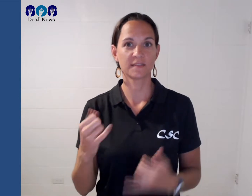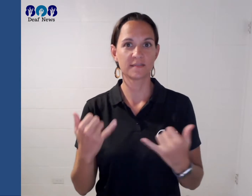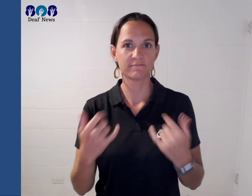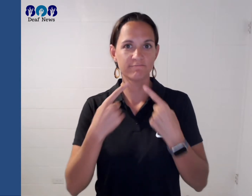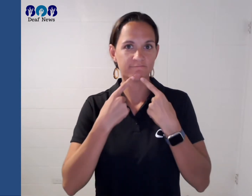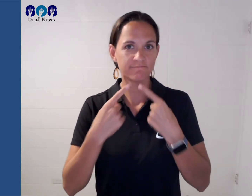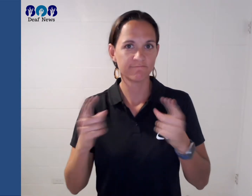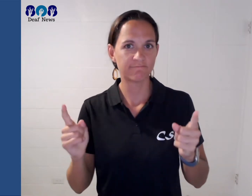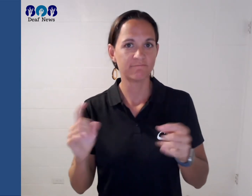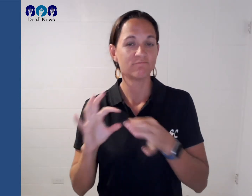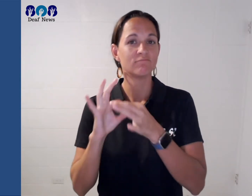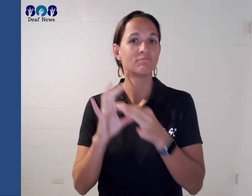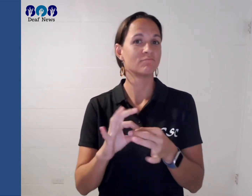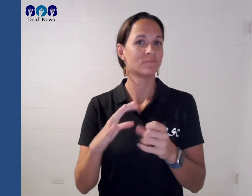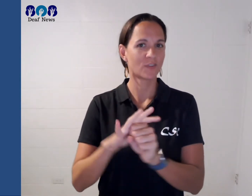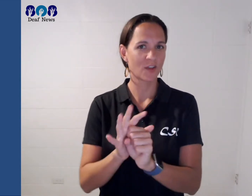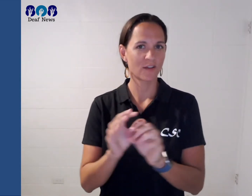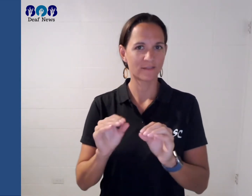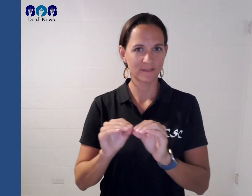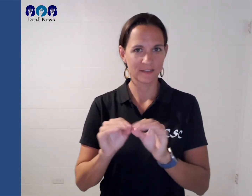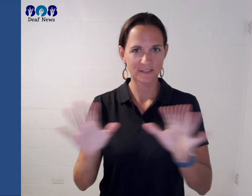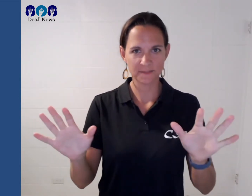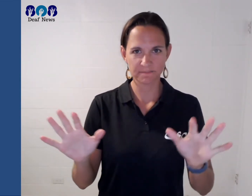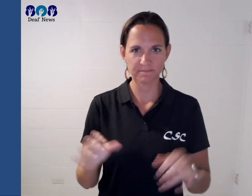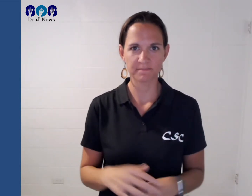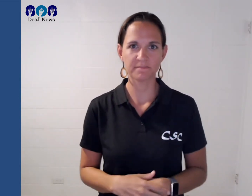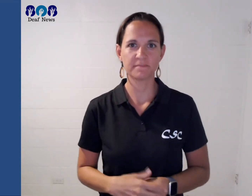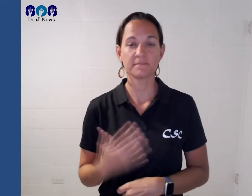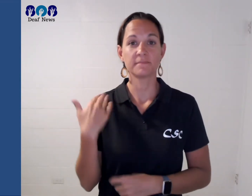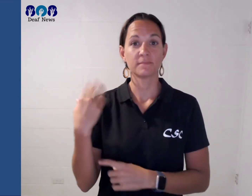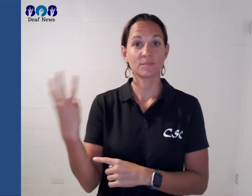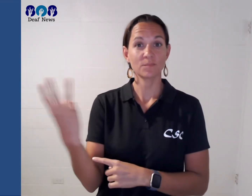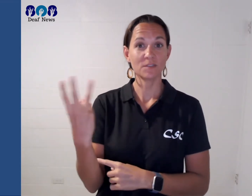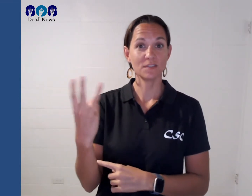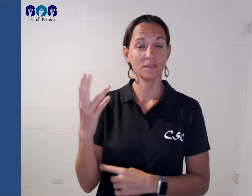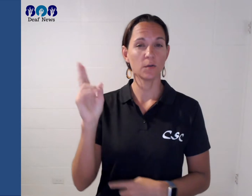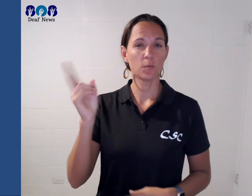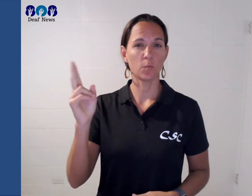Today’s news has to do with the continued spread of Covid Omicron Variant.